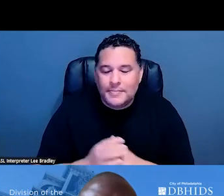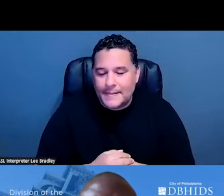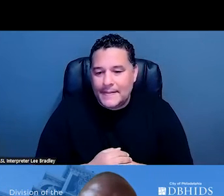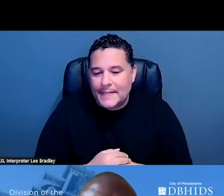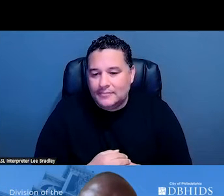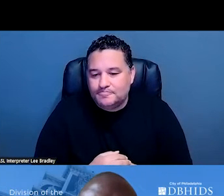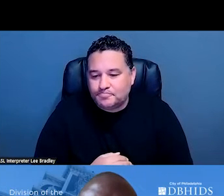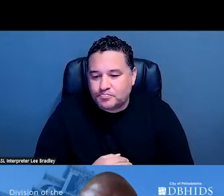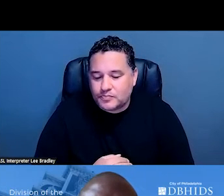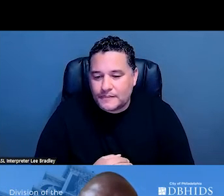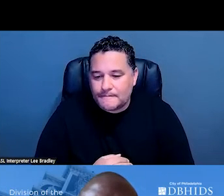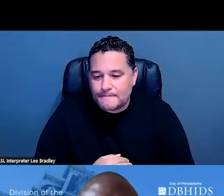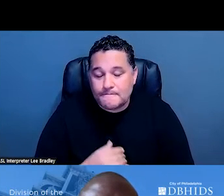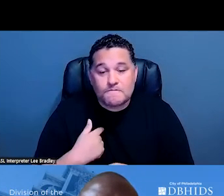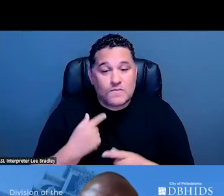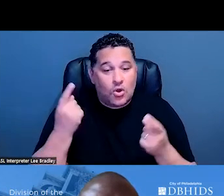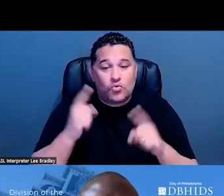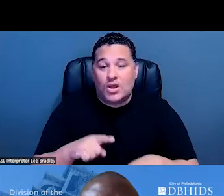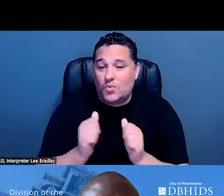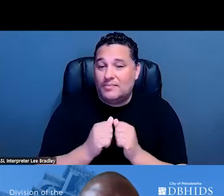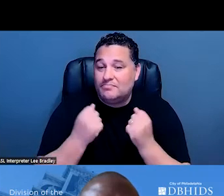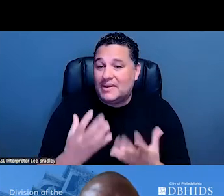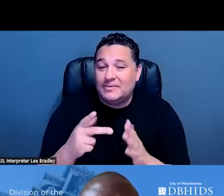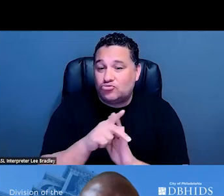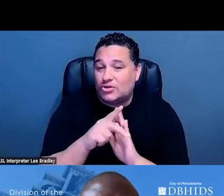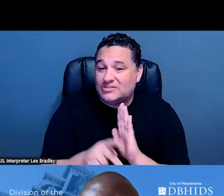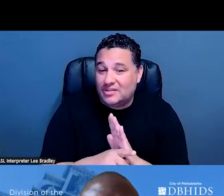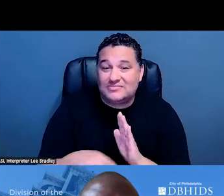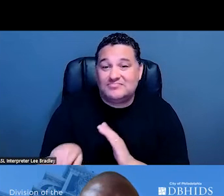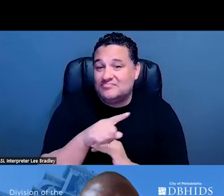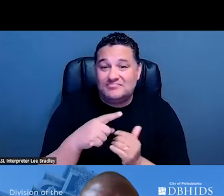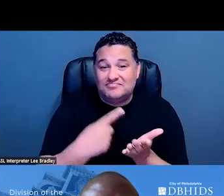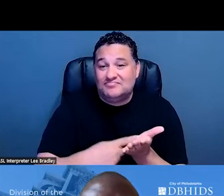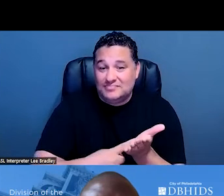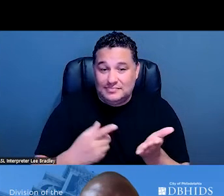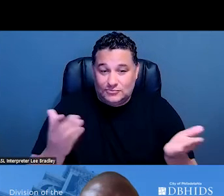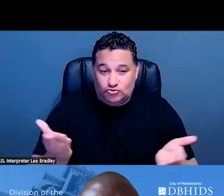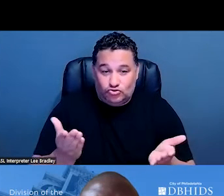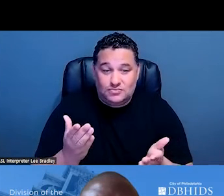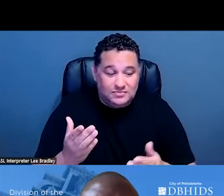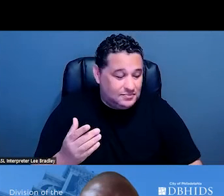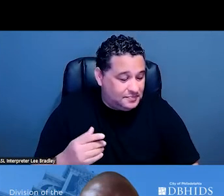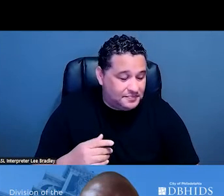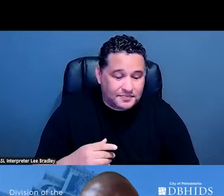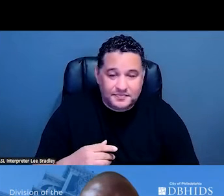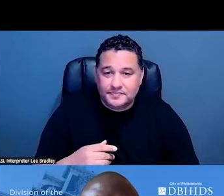MY SHARE OF CRISIS SERVICE. OVER THE YEARS . AND, YOU KNOW, I AGREE WITH MANY OF THE PRINCIPLES